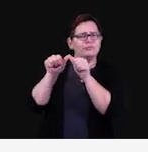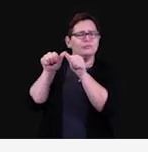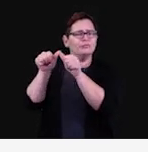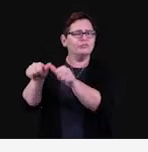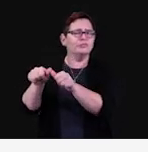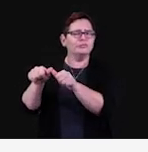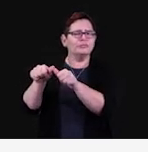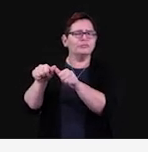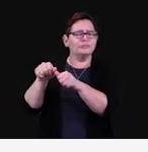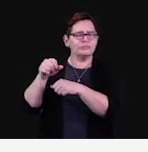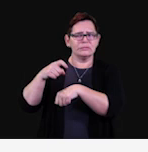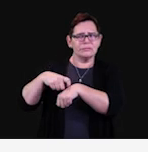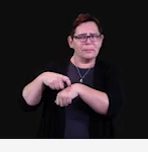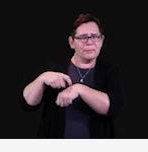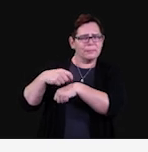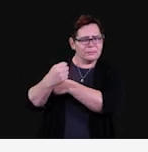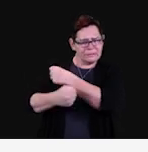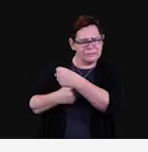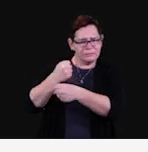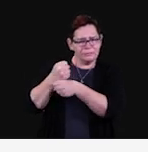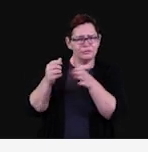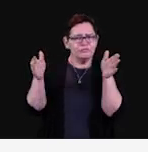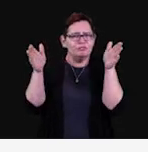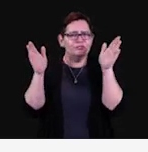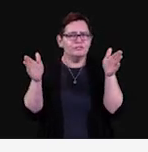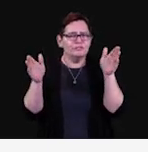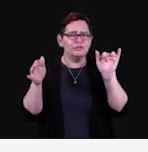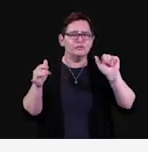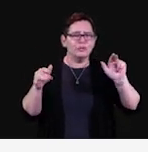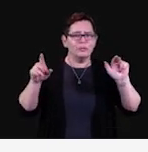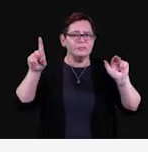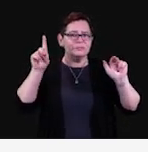move to another country when not attending school in Canada.